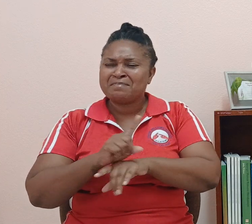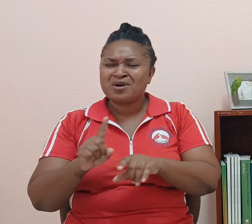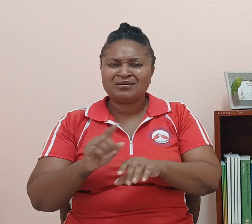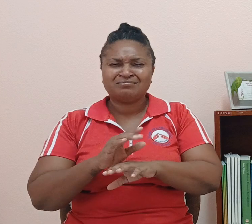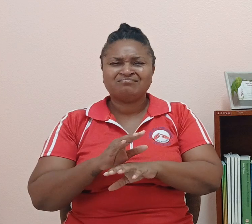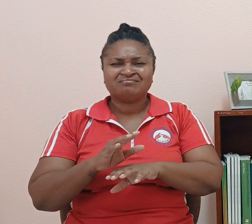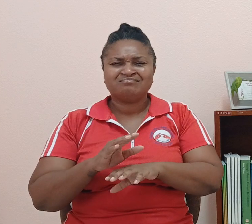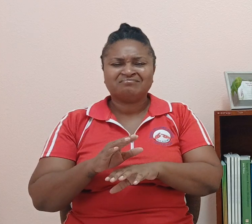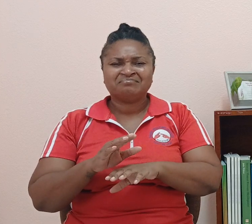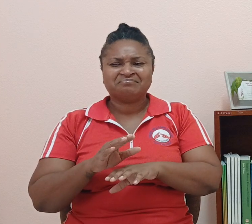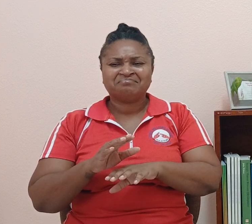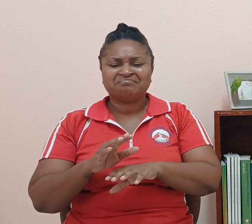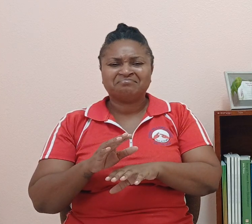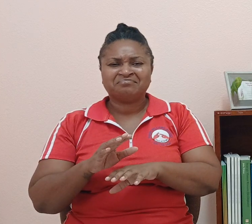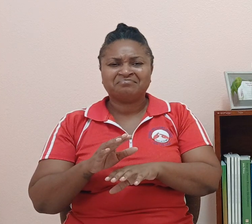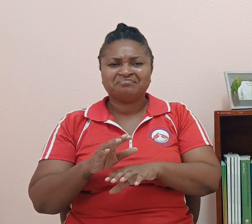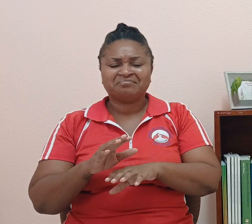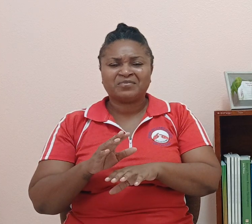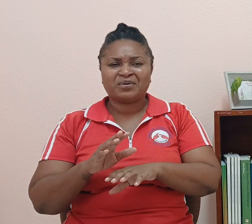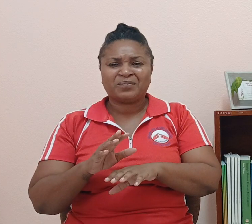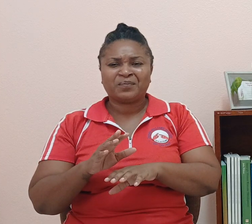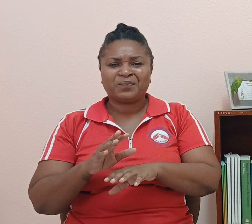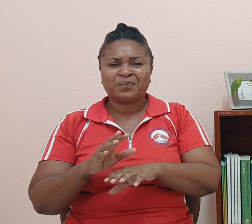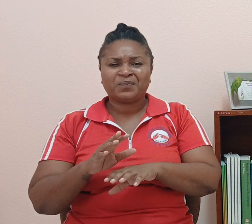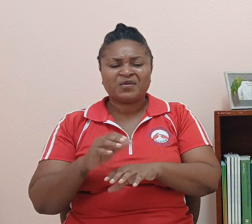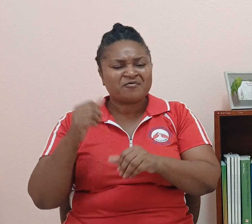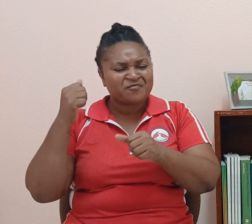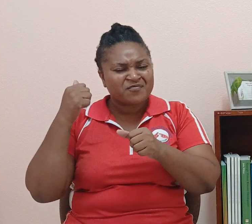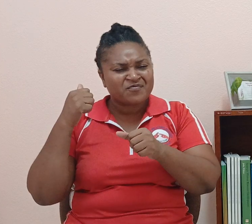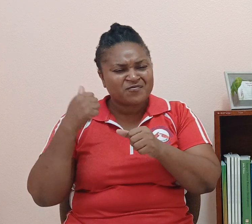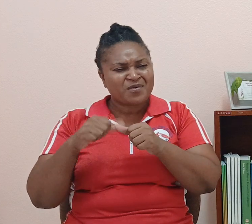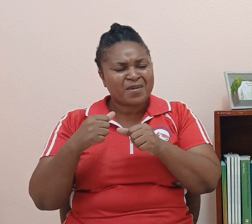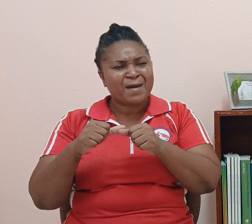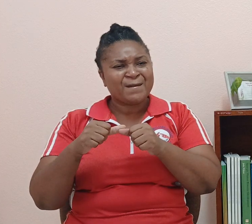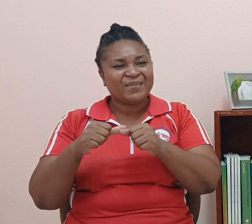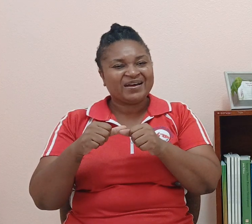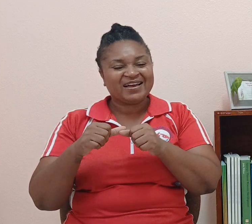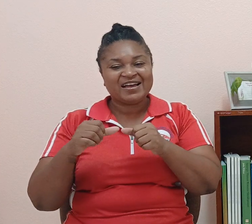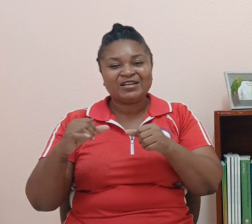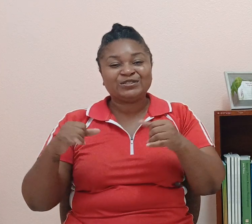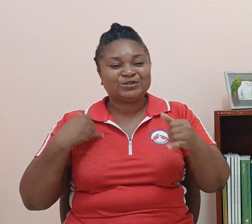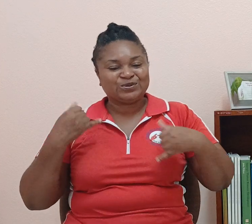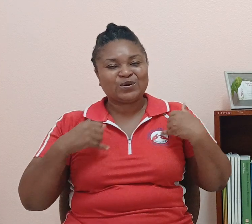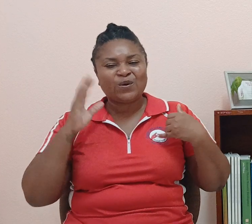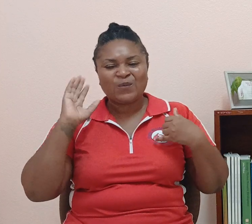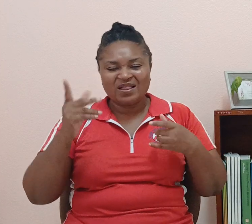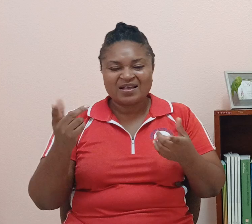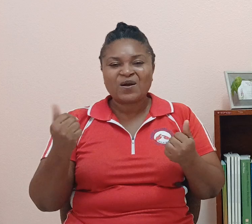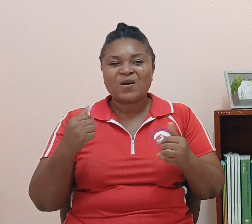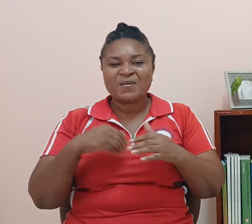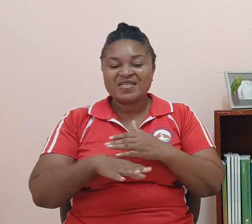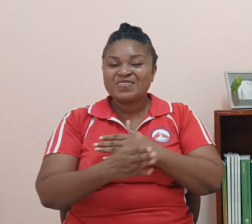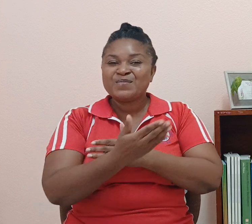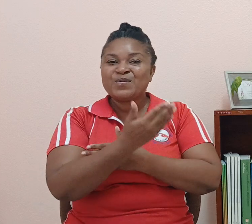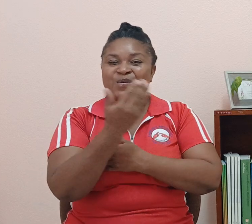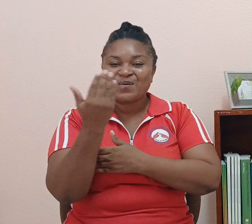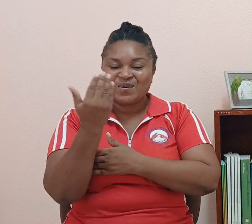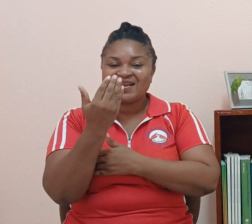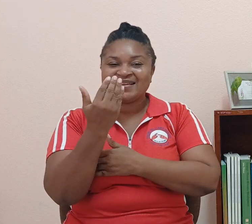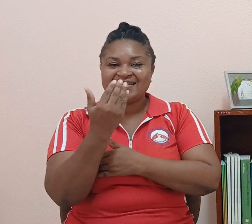my brothers and sisters that JOY comes in the morning!